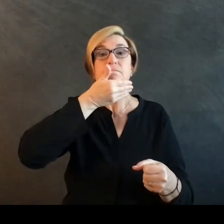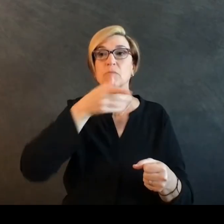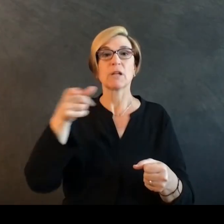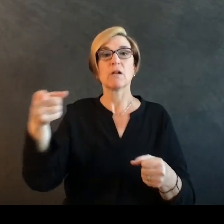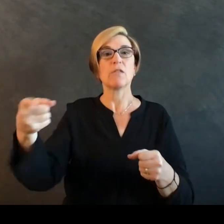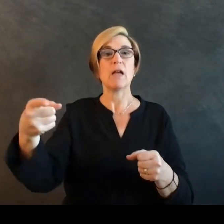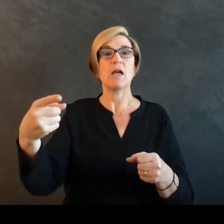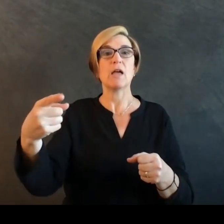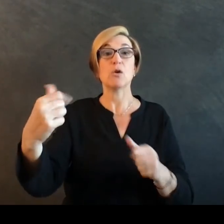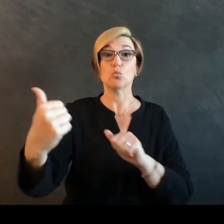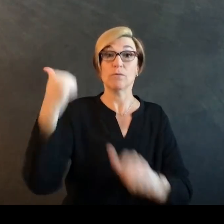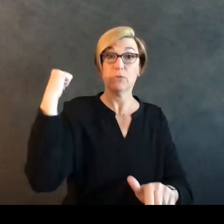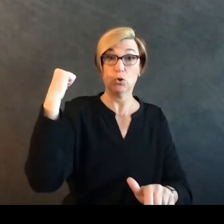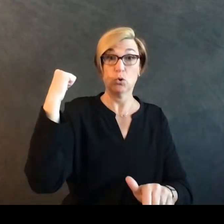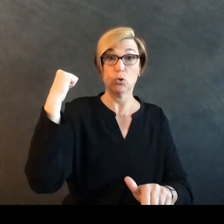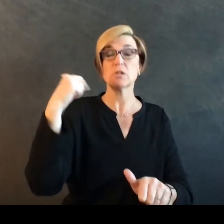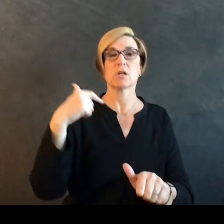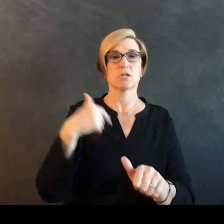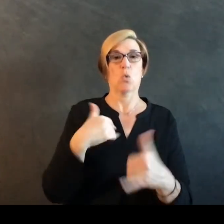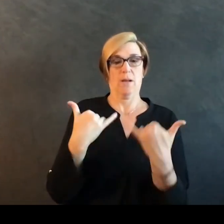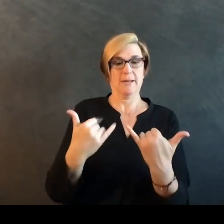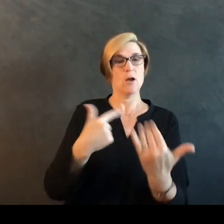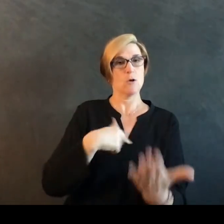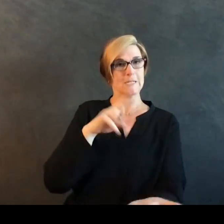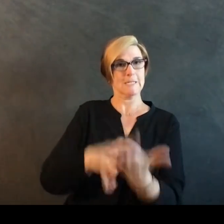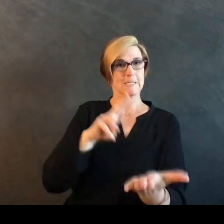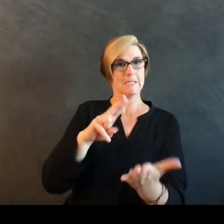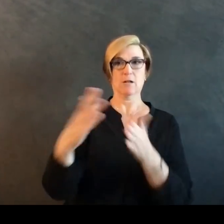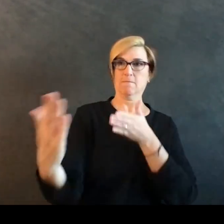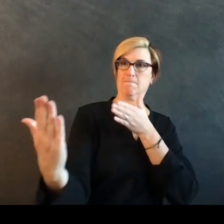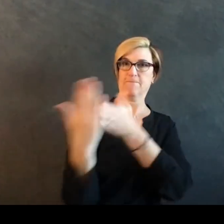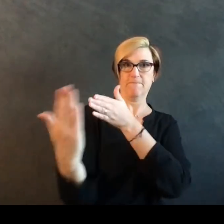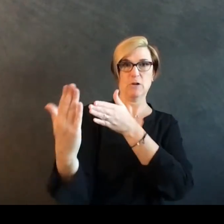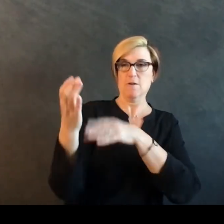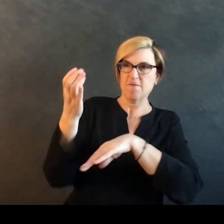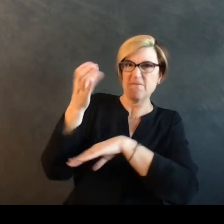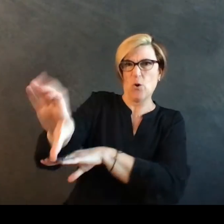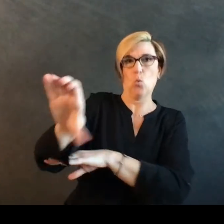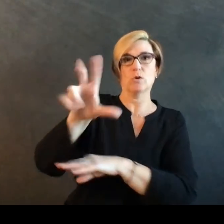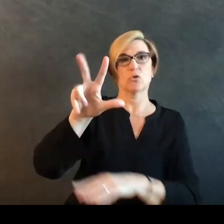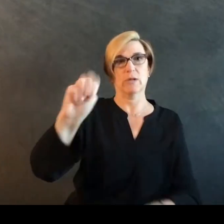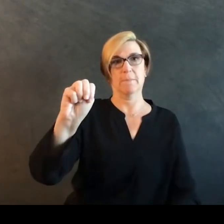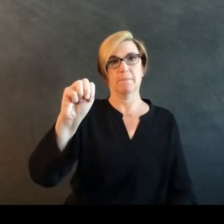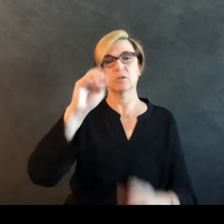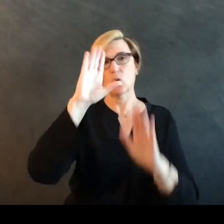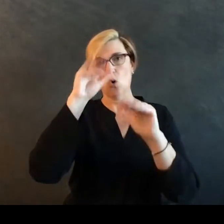and hopefully they'll be able to do what they are supposed to do just spoke to